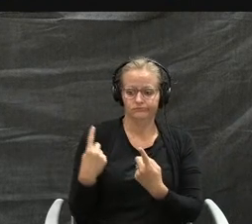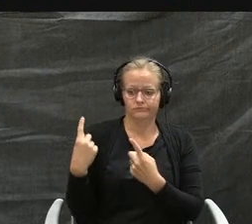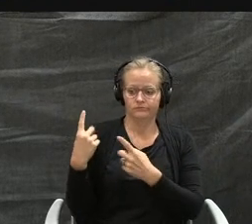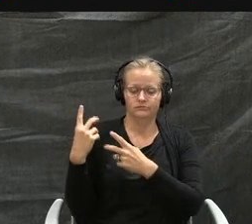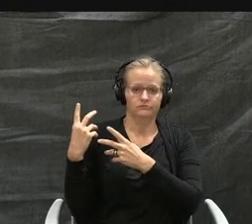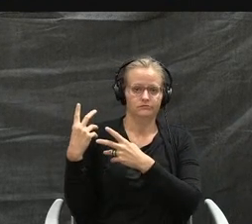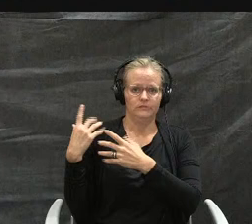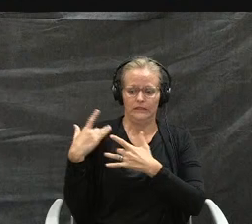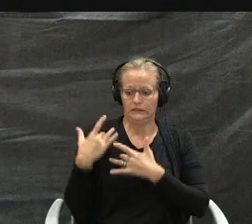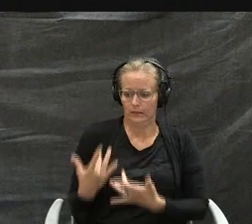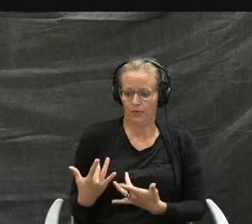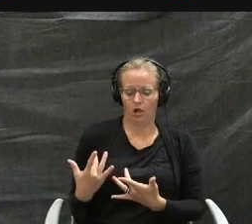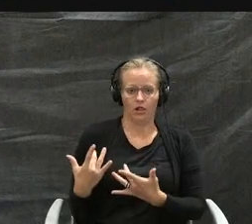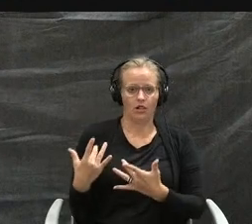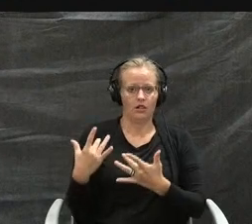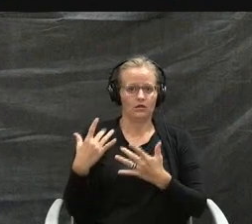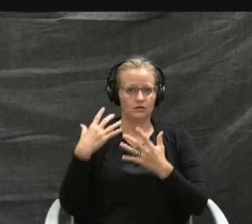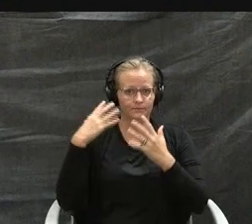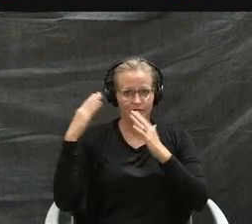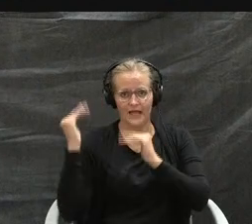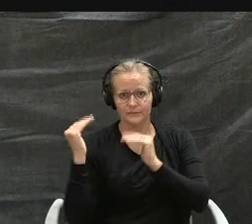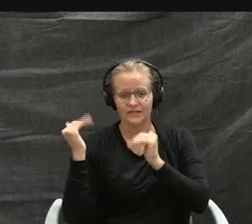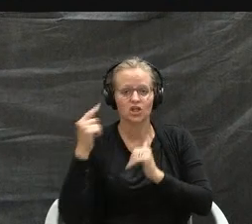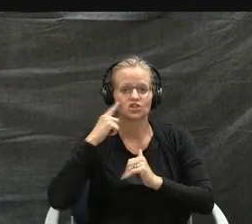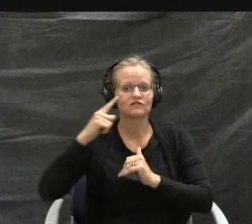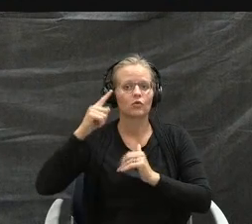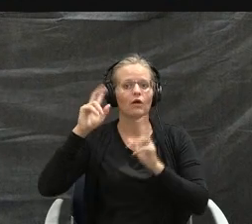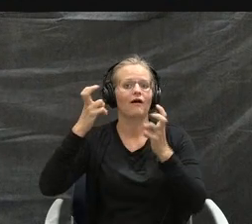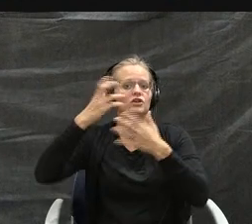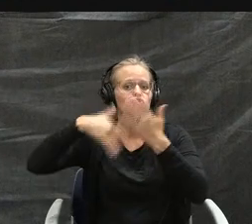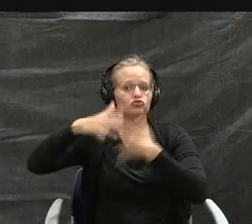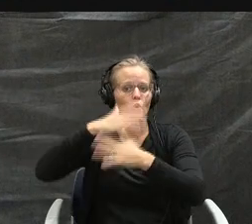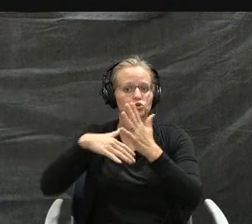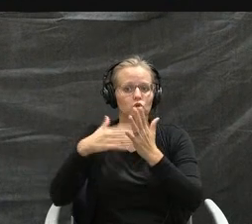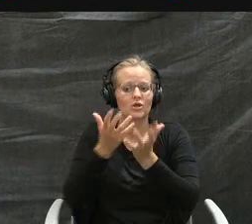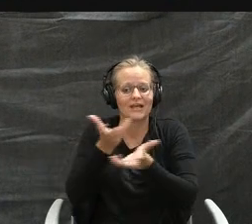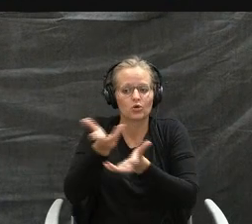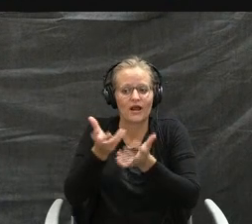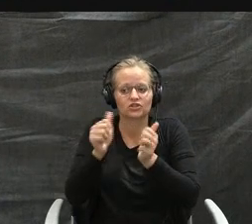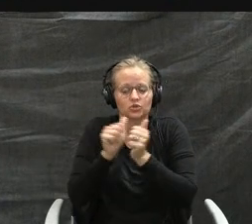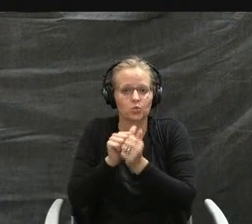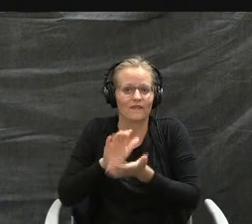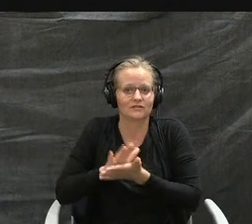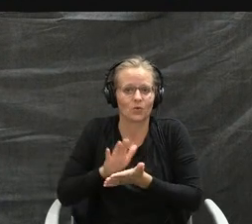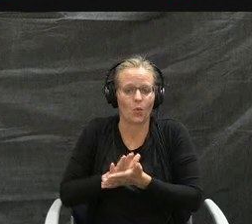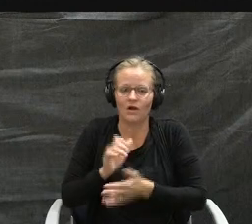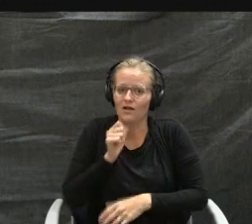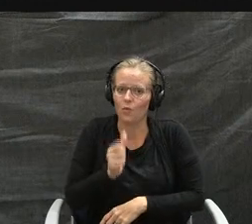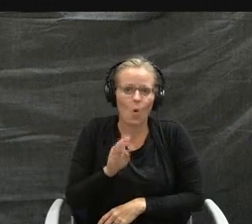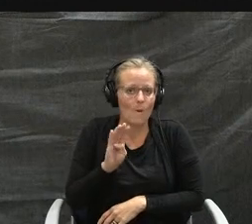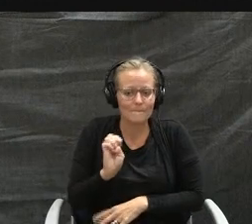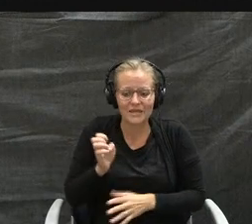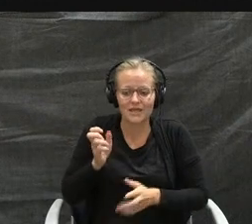Expectations of social interactions at school. They are not going to be allowed to be able to hang out in the hallway